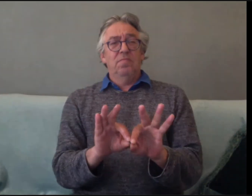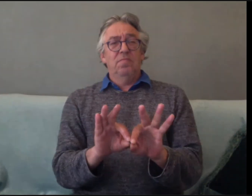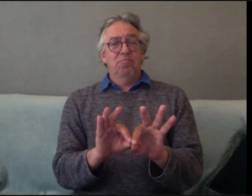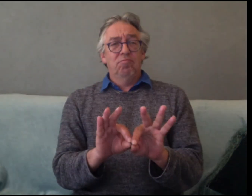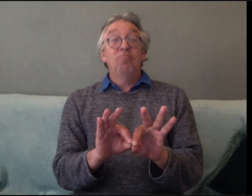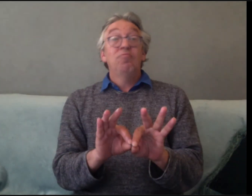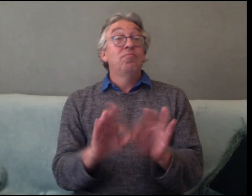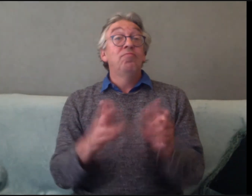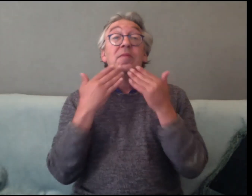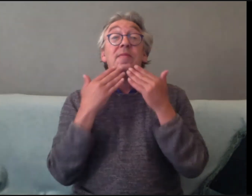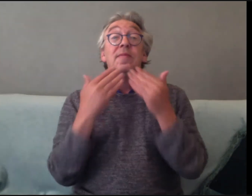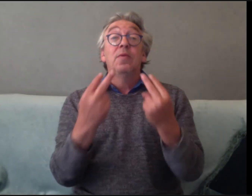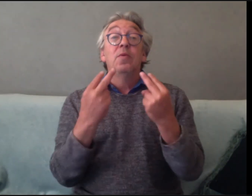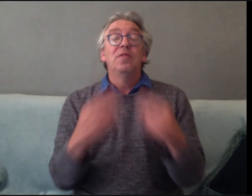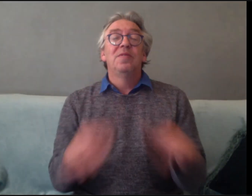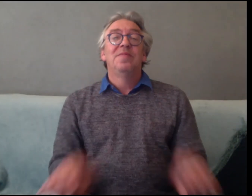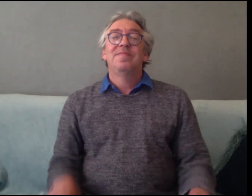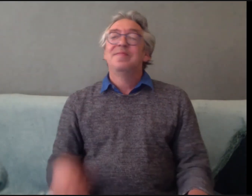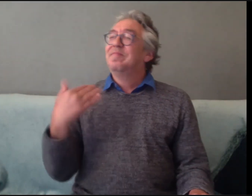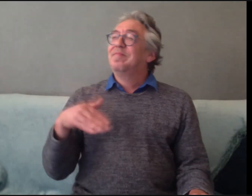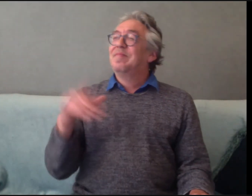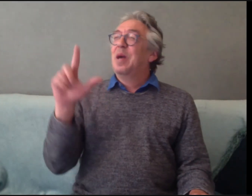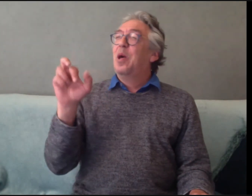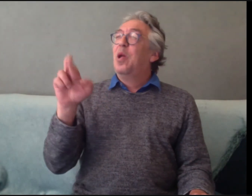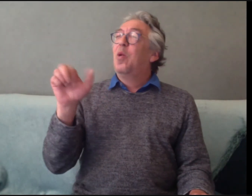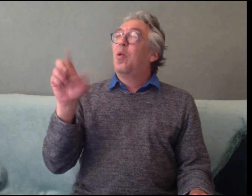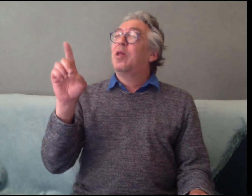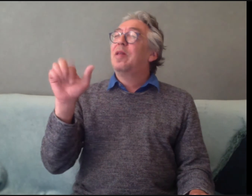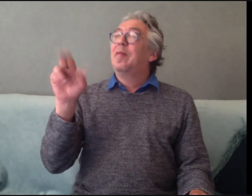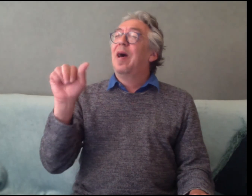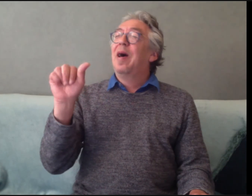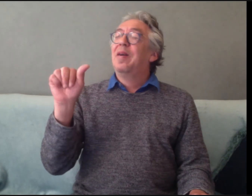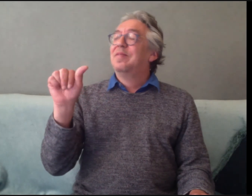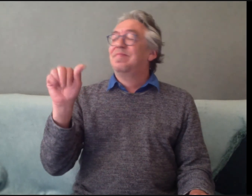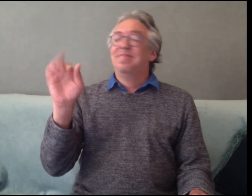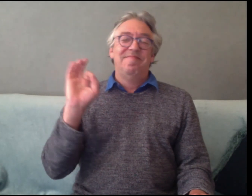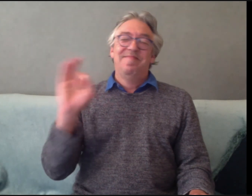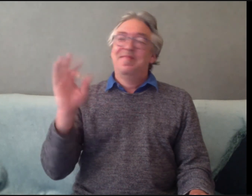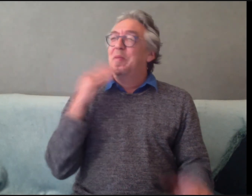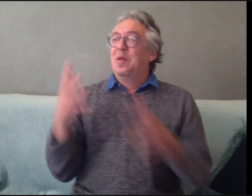Thank you so much, Loredana. It's always so good to hear practical examples